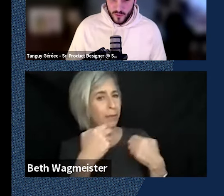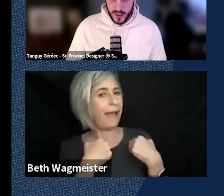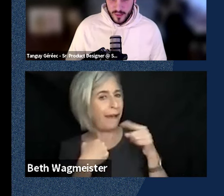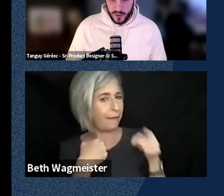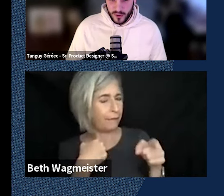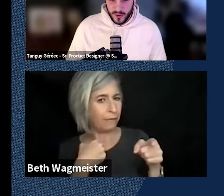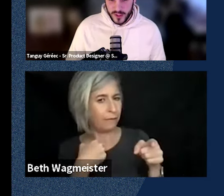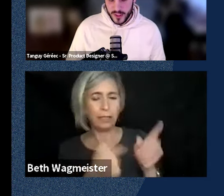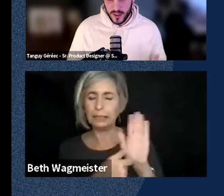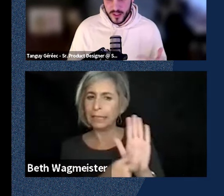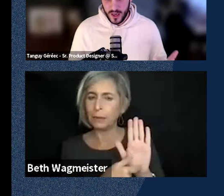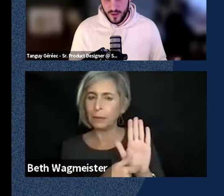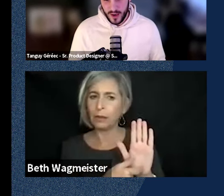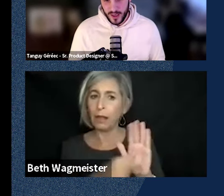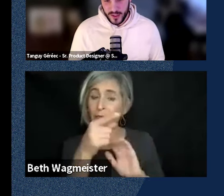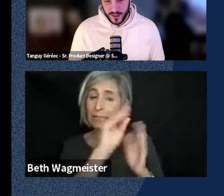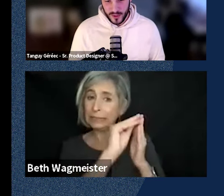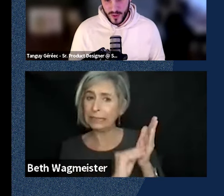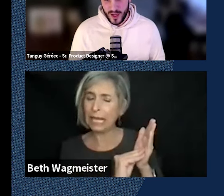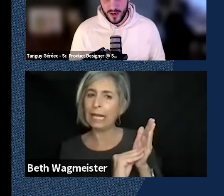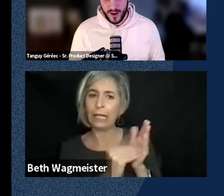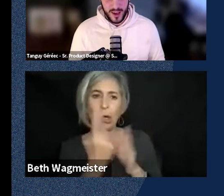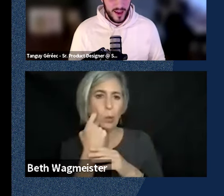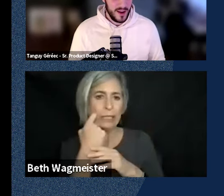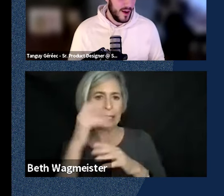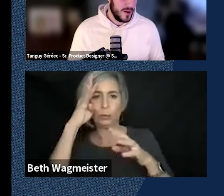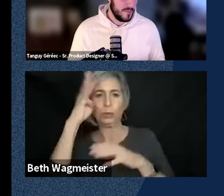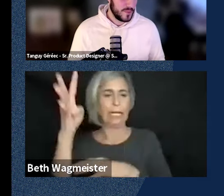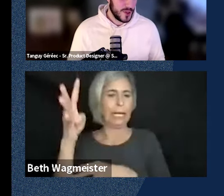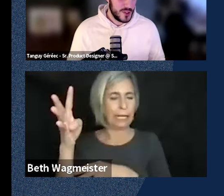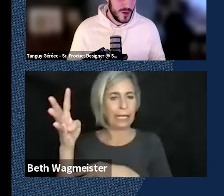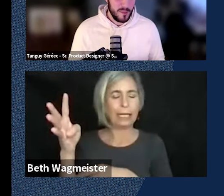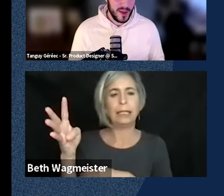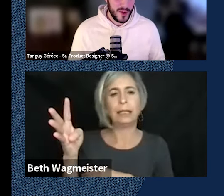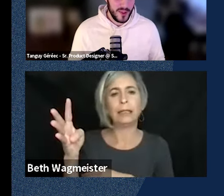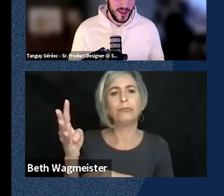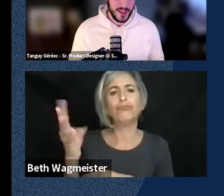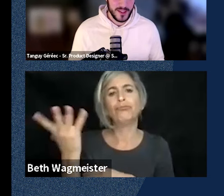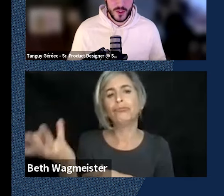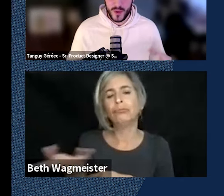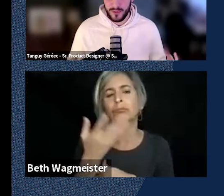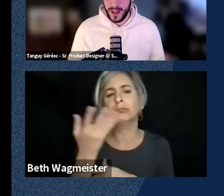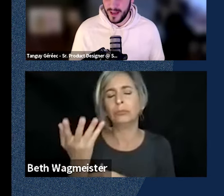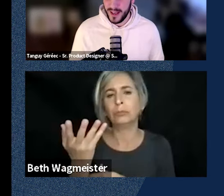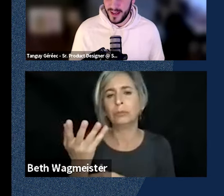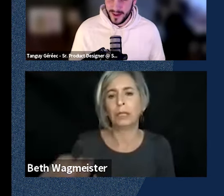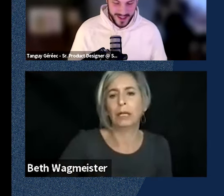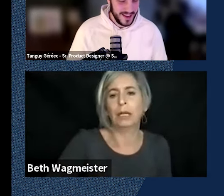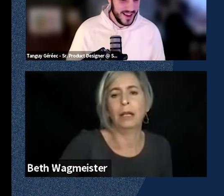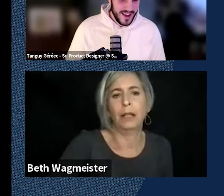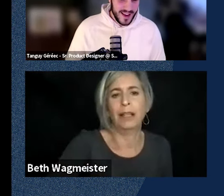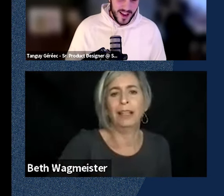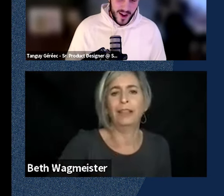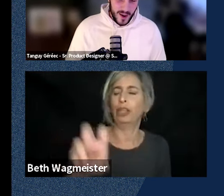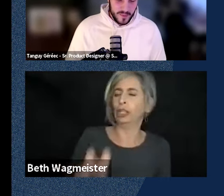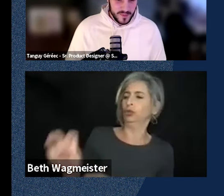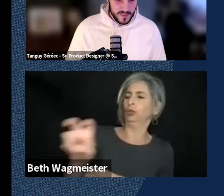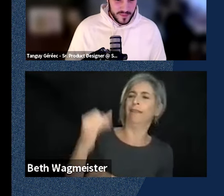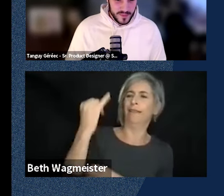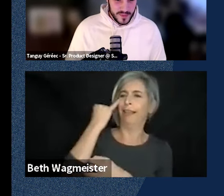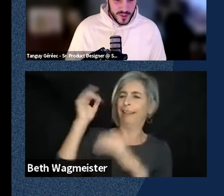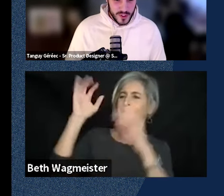So for example, this is a design that I just created, again, jumping on the travel idea.